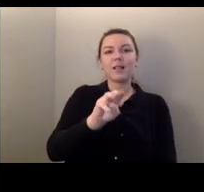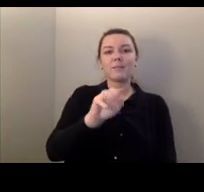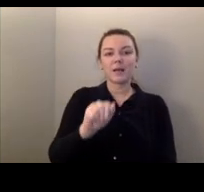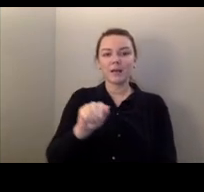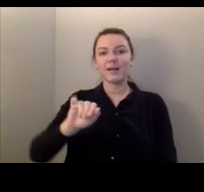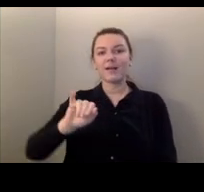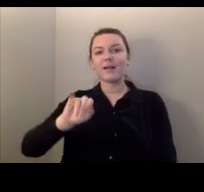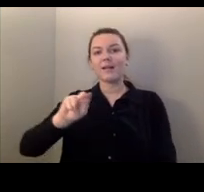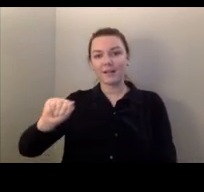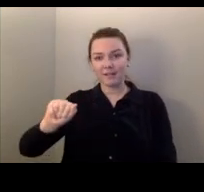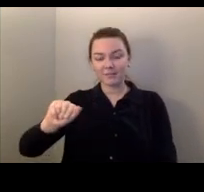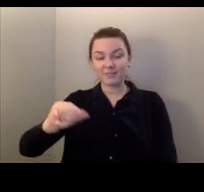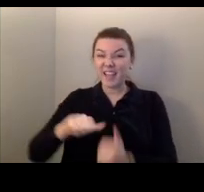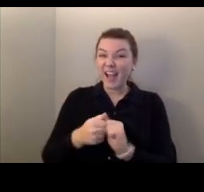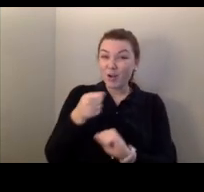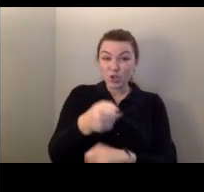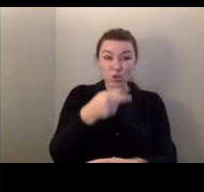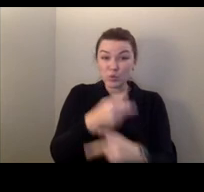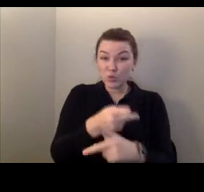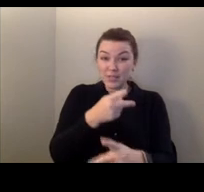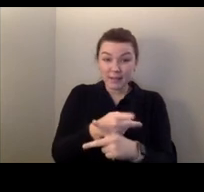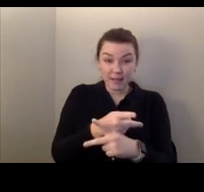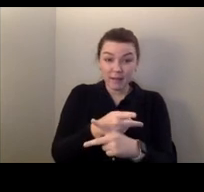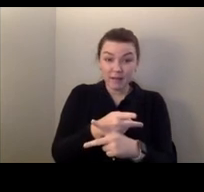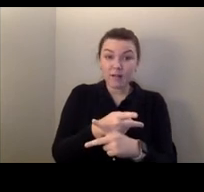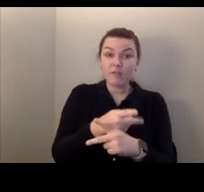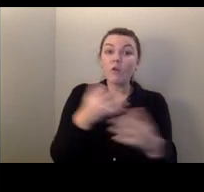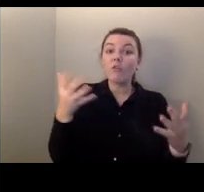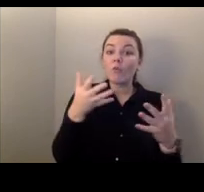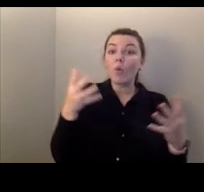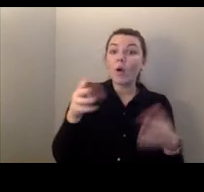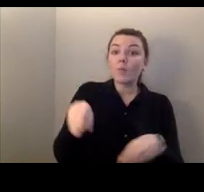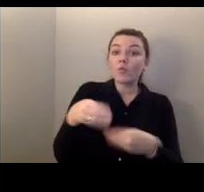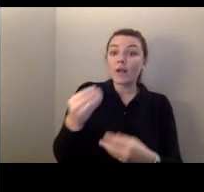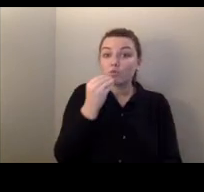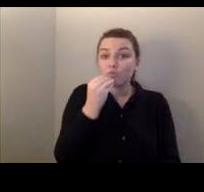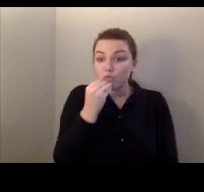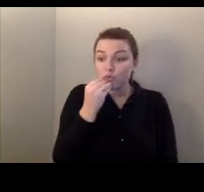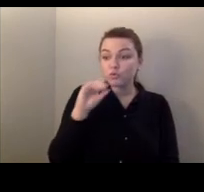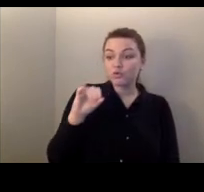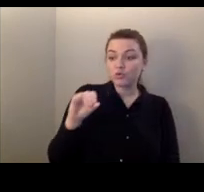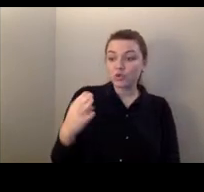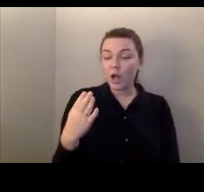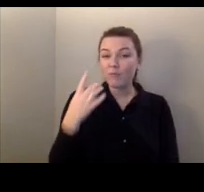of that which feeds you and your families, yeah? So just something to think about